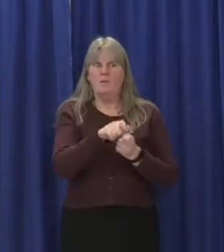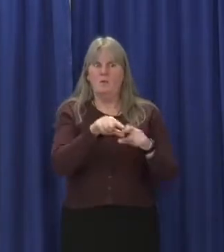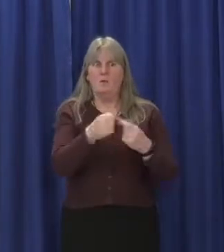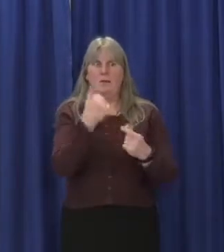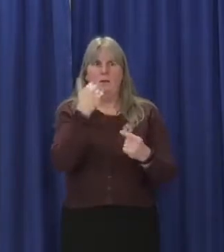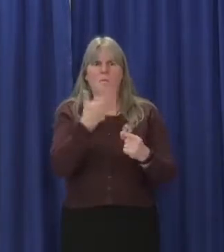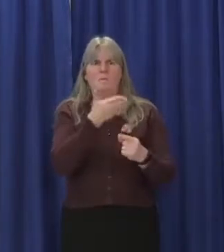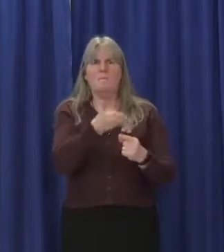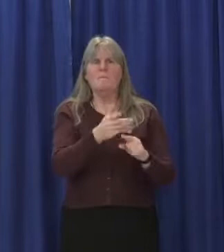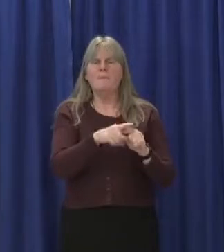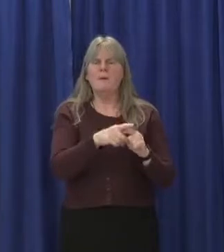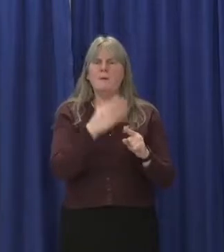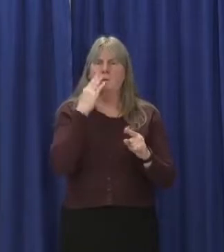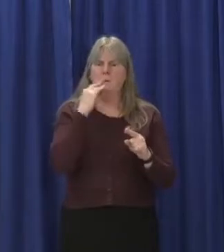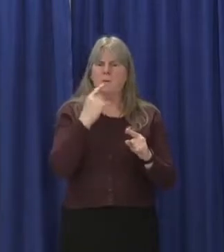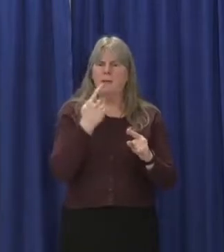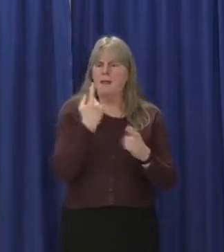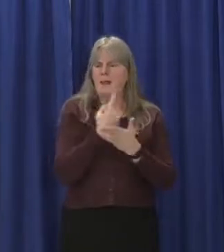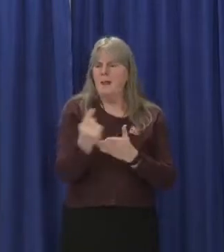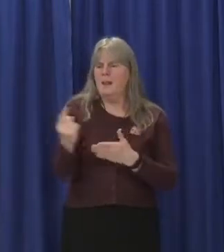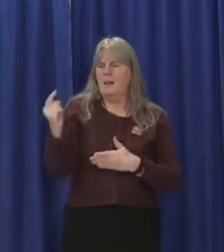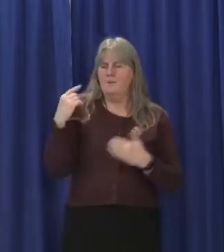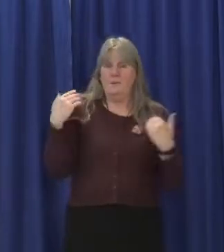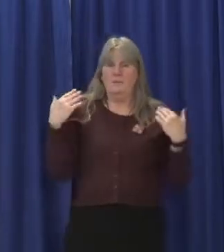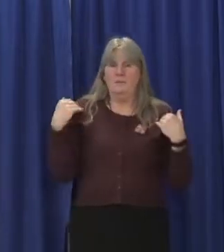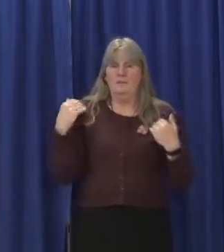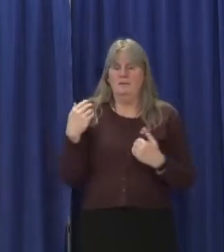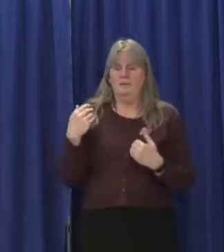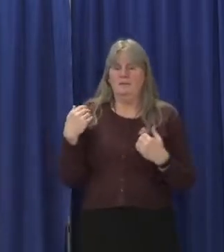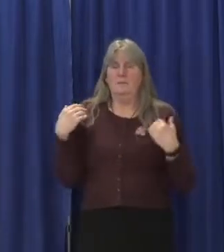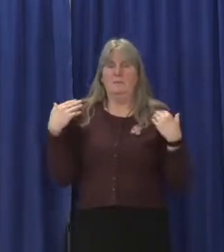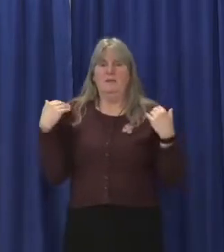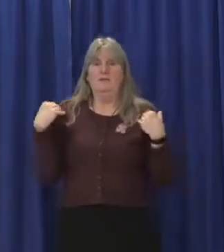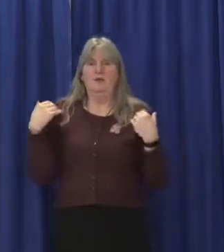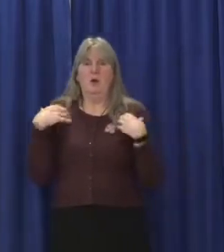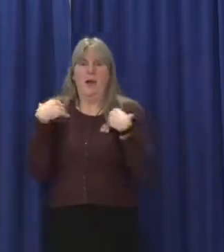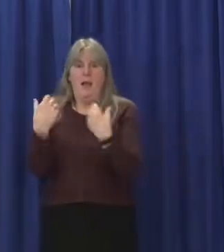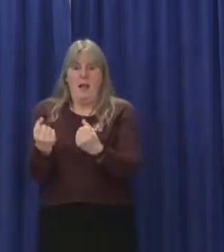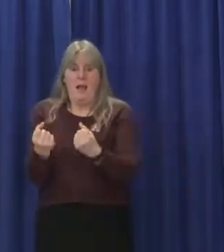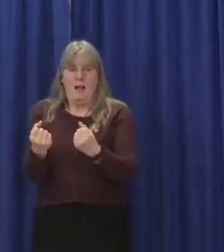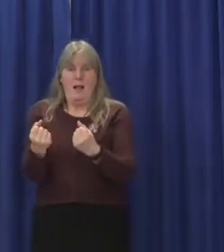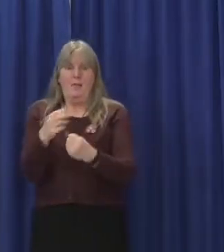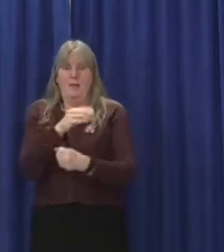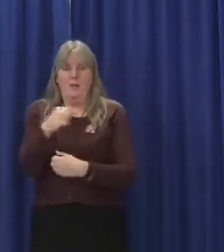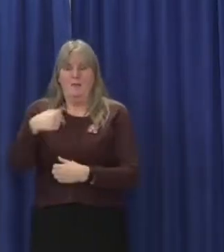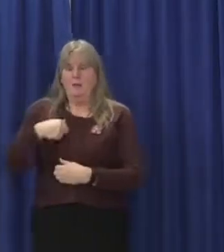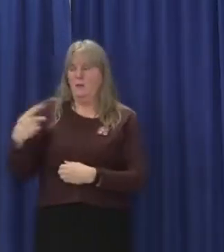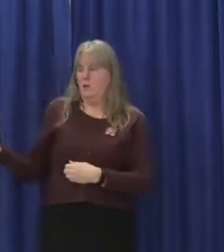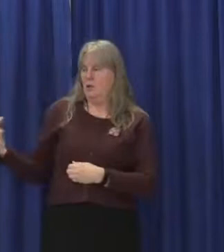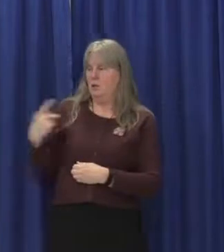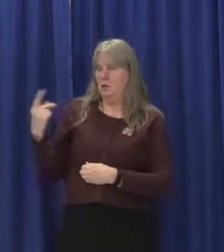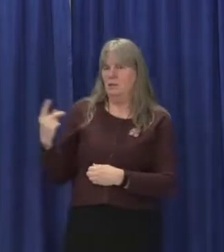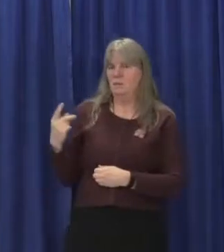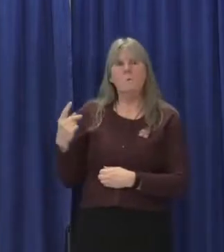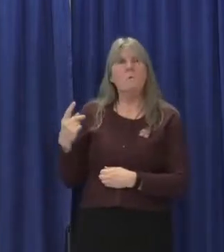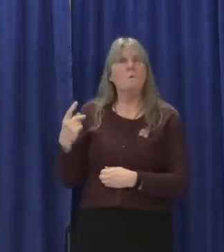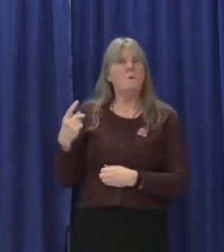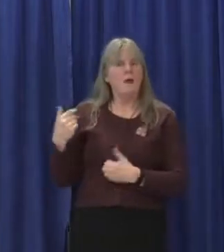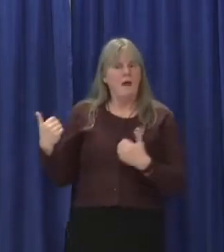last week the Minister of Health and I stood up here and talked about the importance of addressing really challenging issues of substance use in the